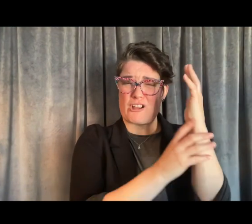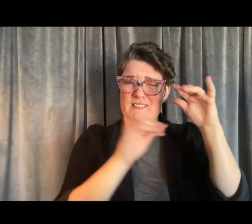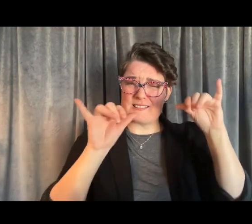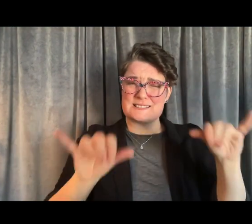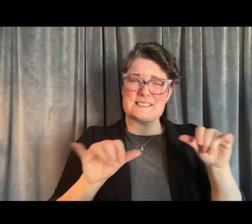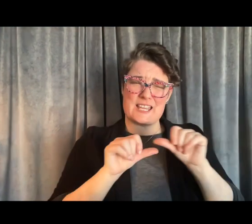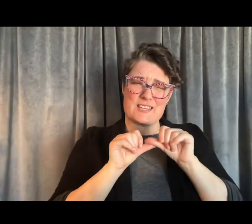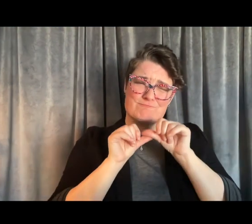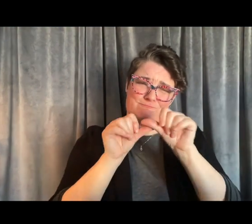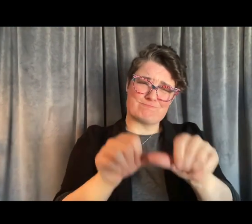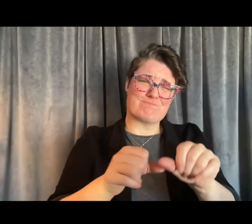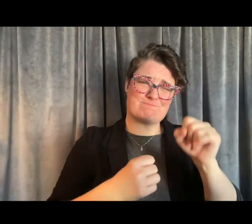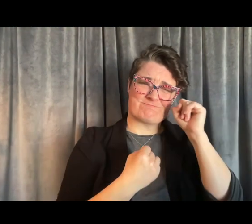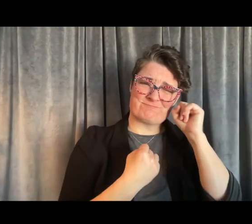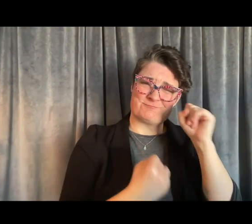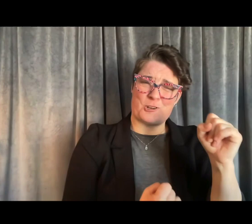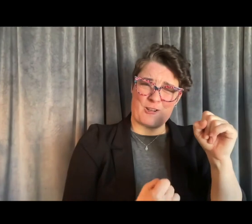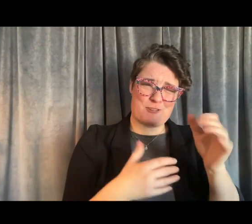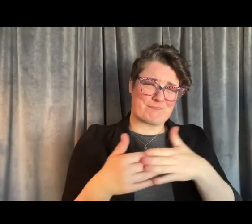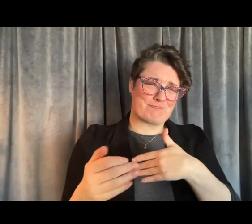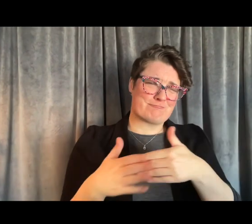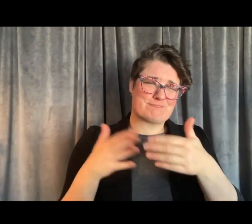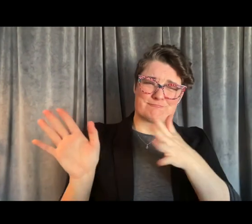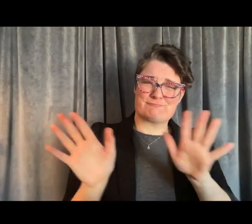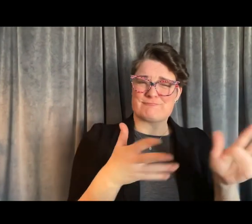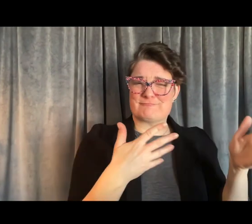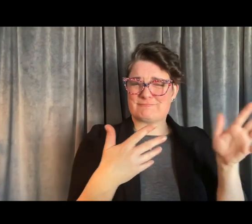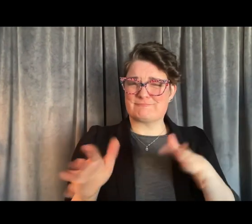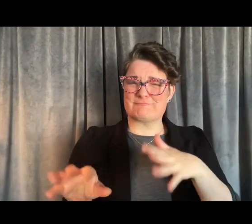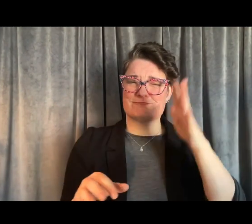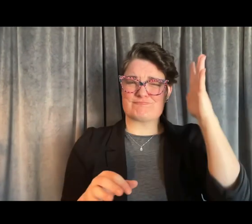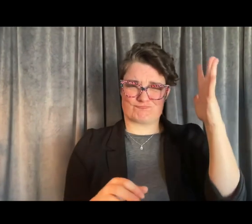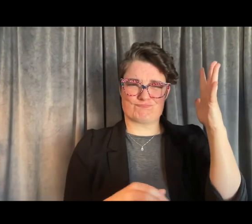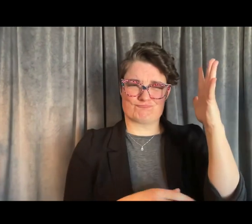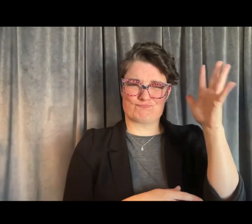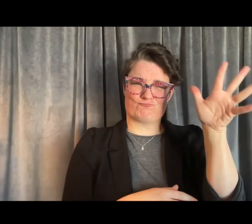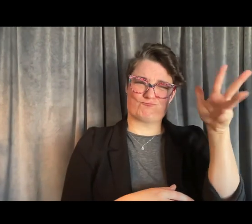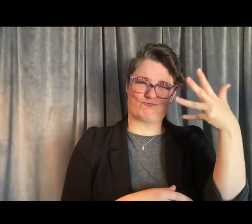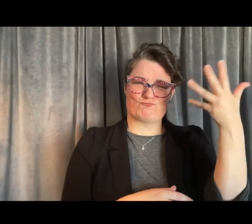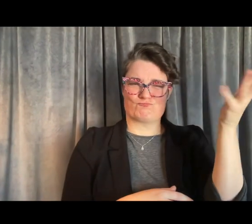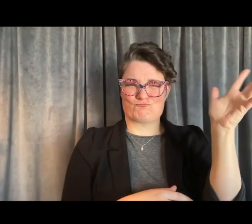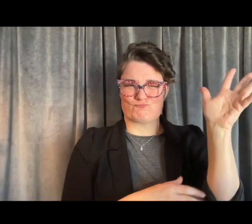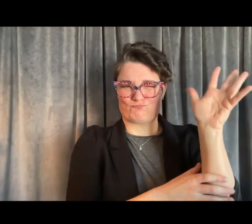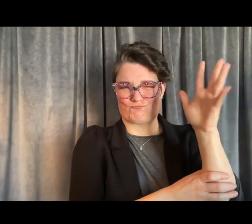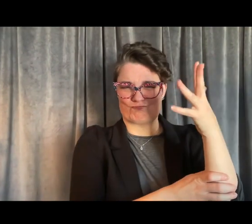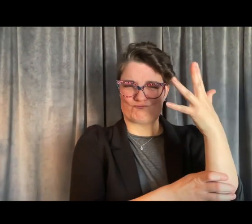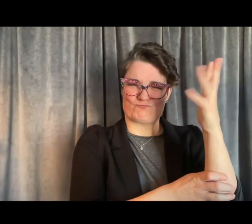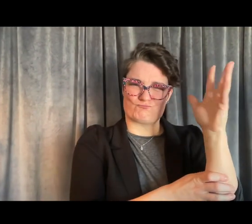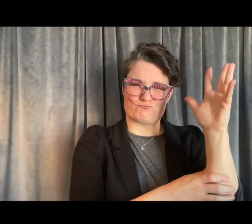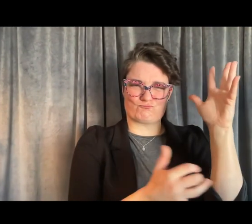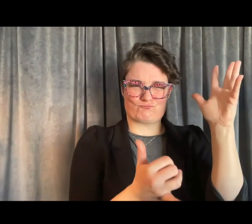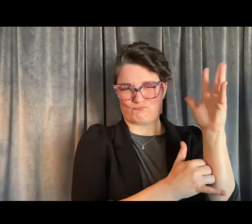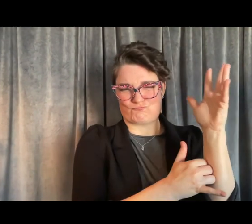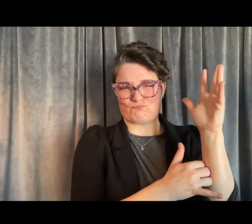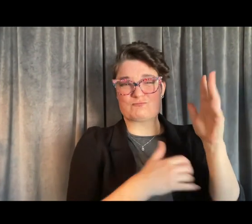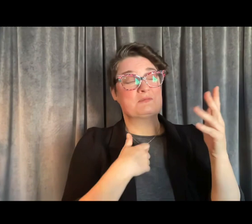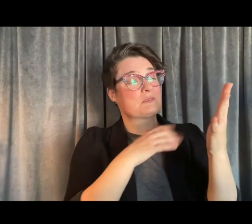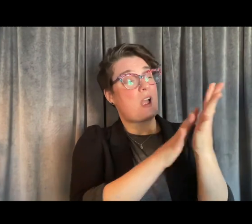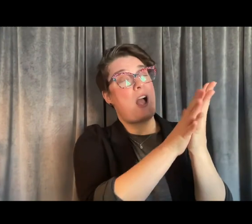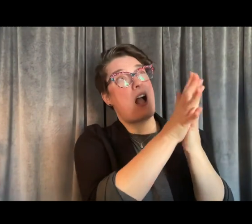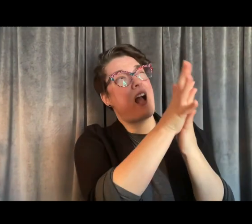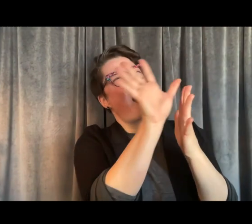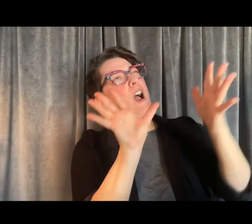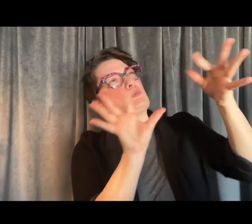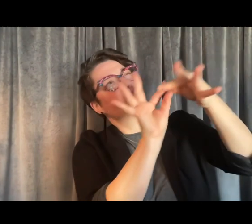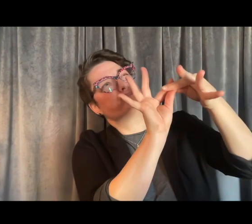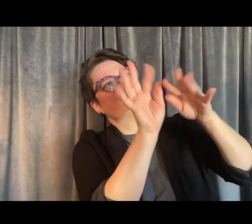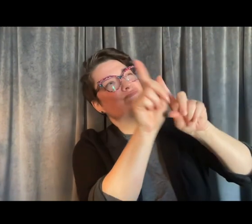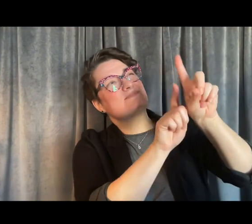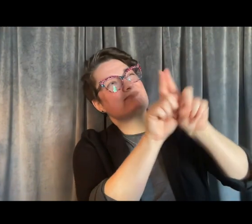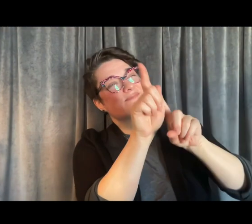My trunk stays strong, strong in the wind my branches for the stars, my leaves